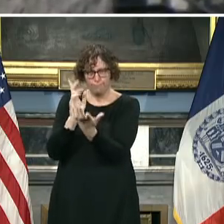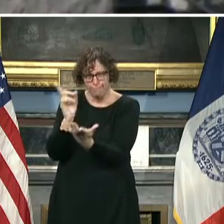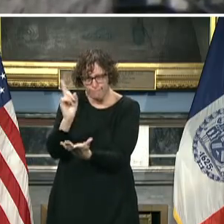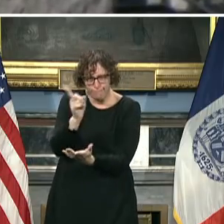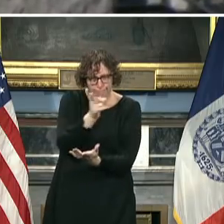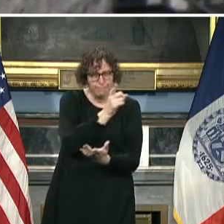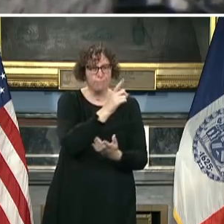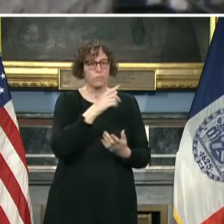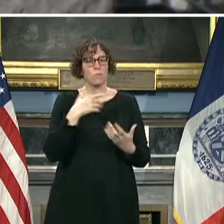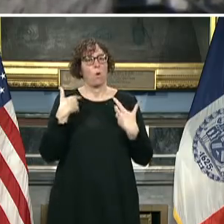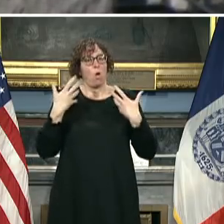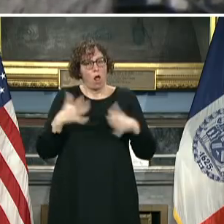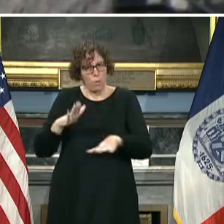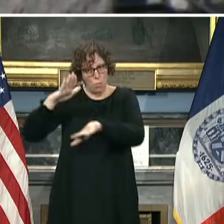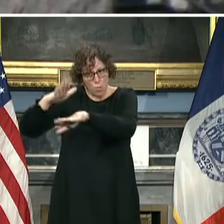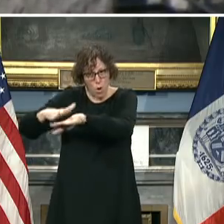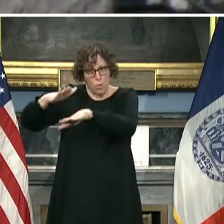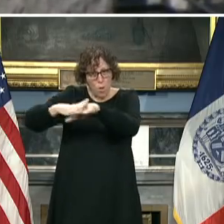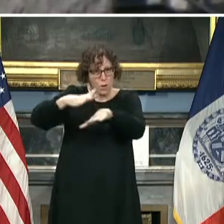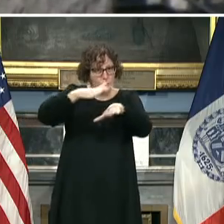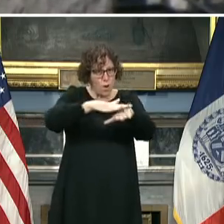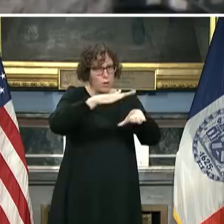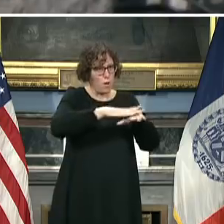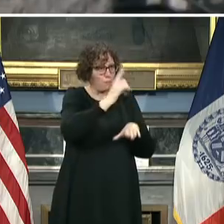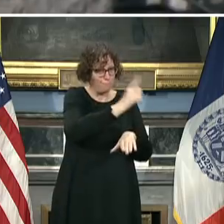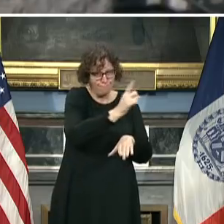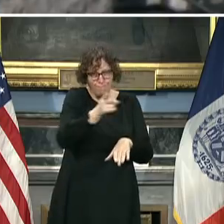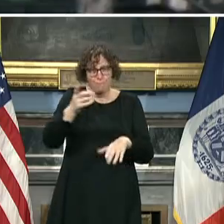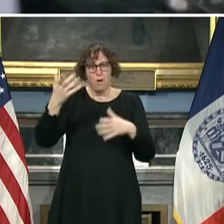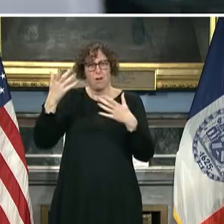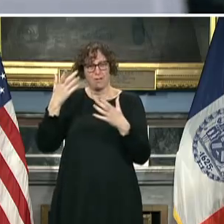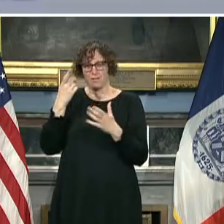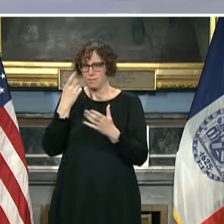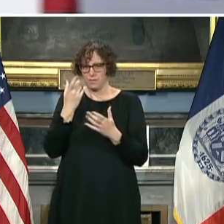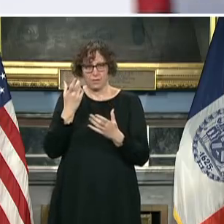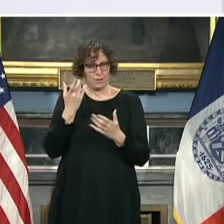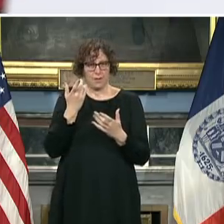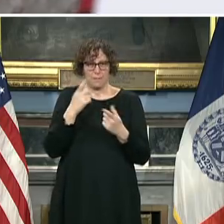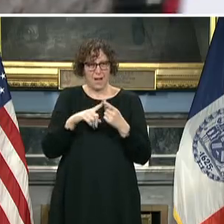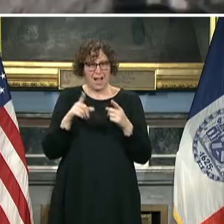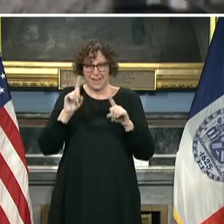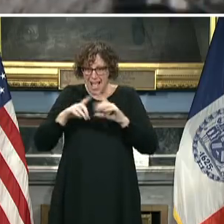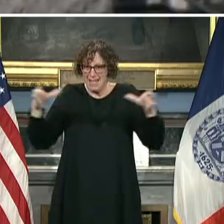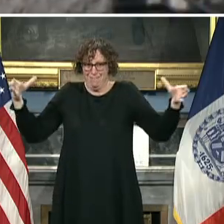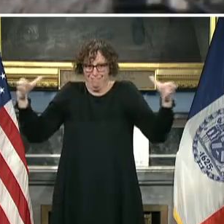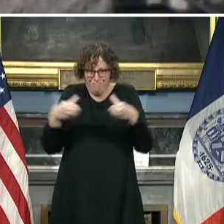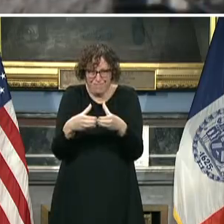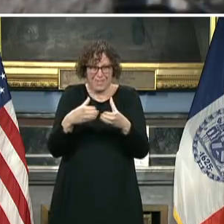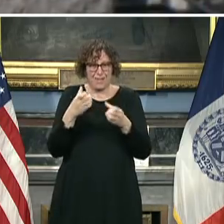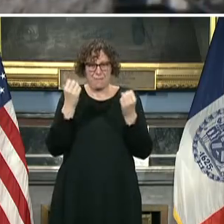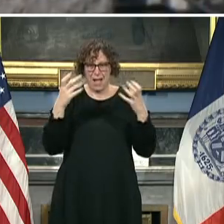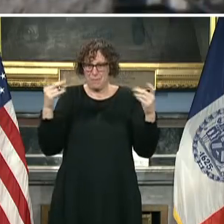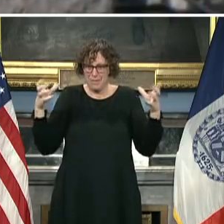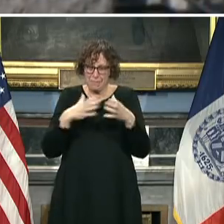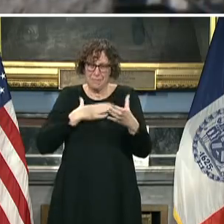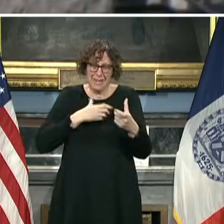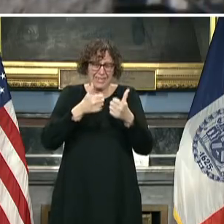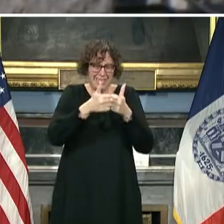AND THE NYPD HAS NO CHOICE BUT TO IMMEDIATELY BREAK THEM UP. THEY'RE NDAUSGERO,EV EN THOUGH I KNOW